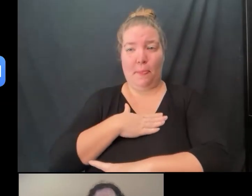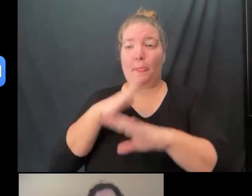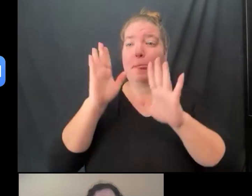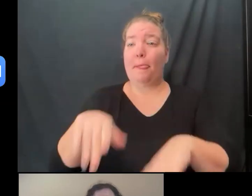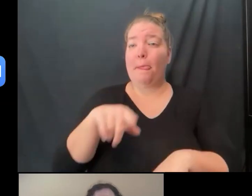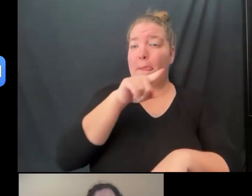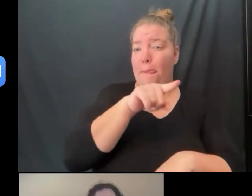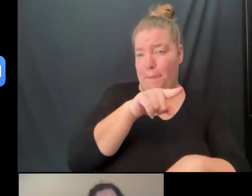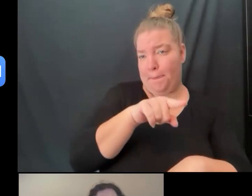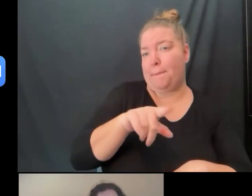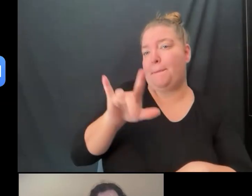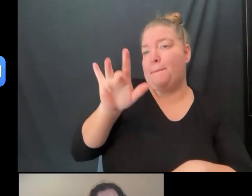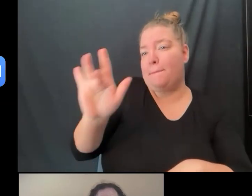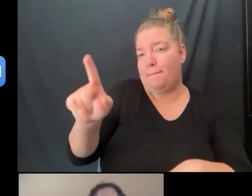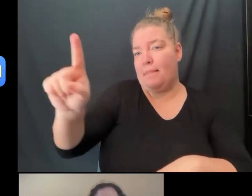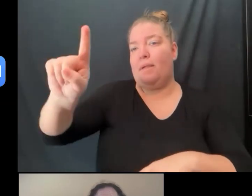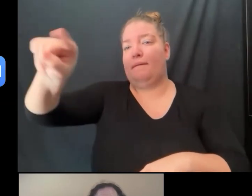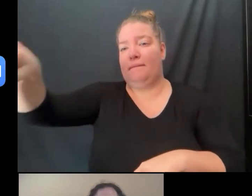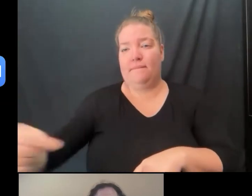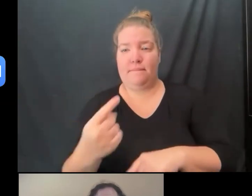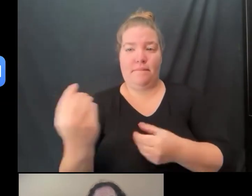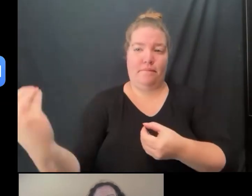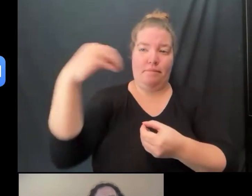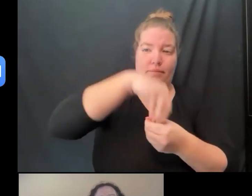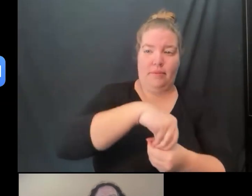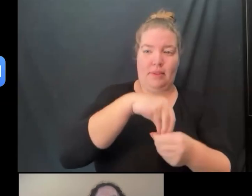present your question, and get an answer.